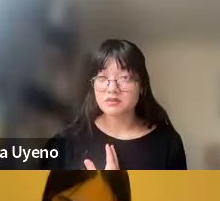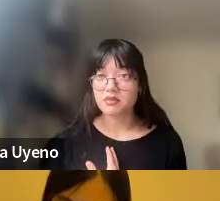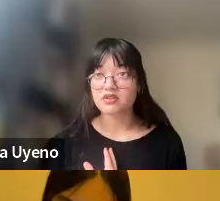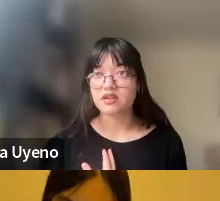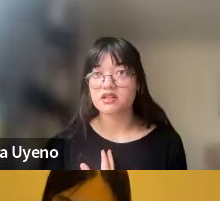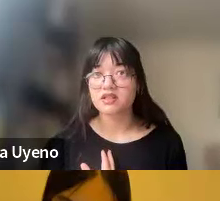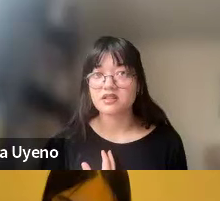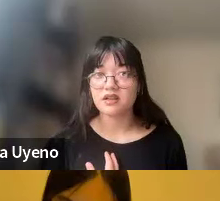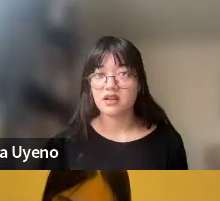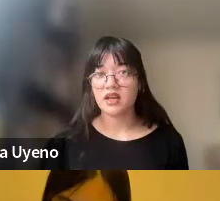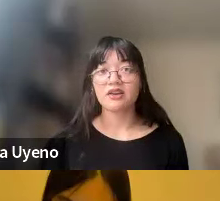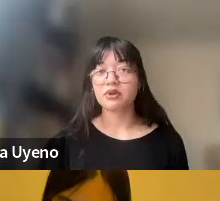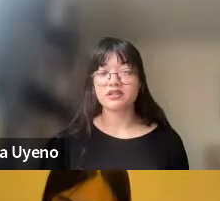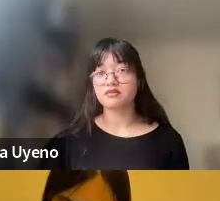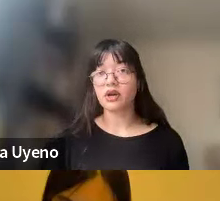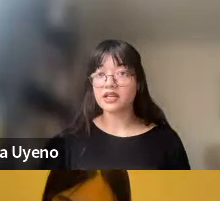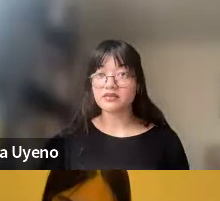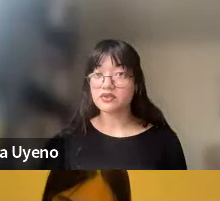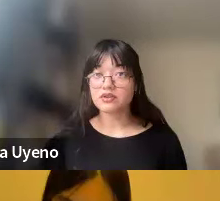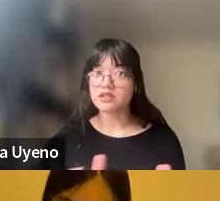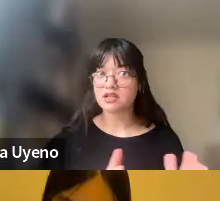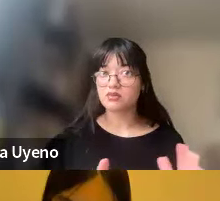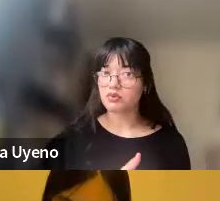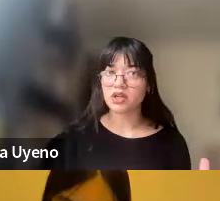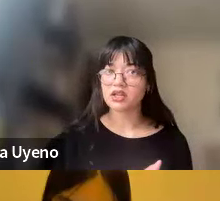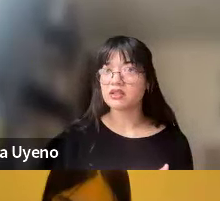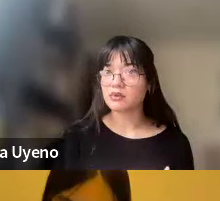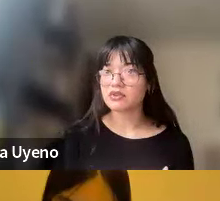makes me a better scientist. I have worked as a variety of tutors in tandem with working in a lab